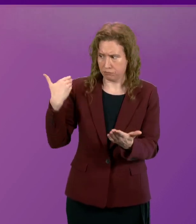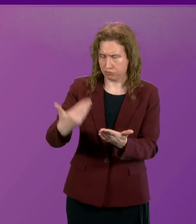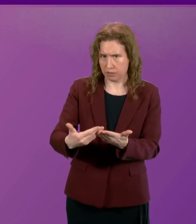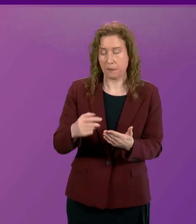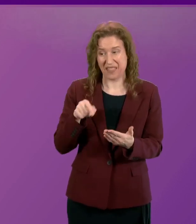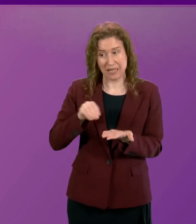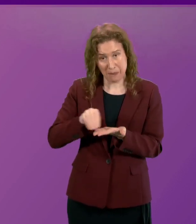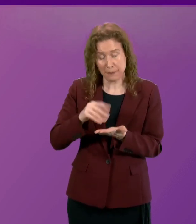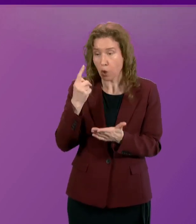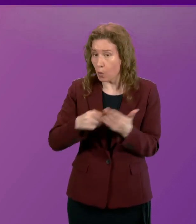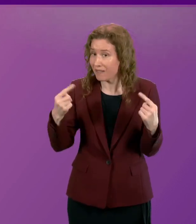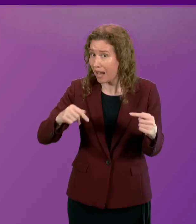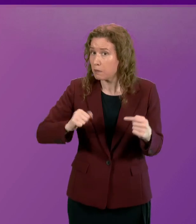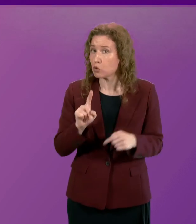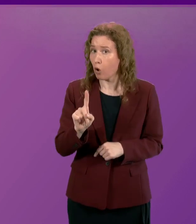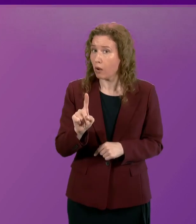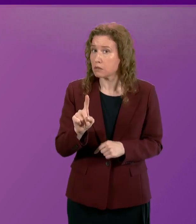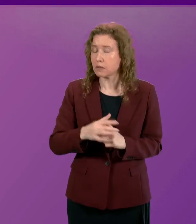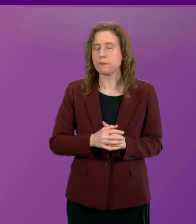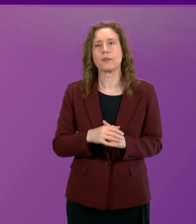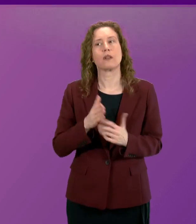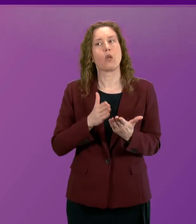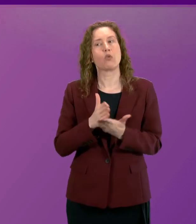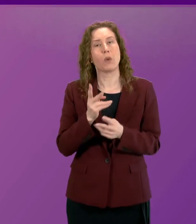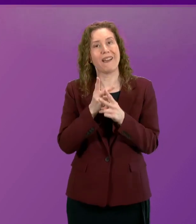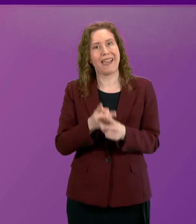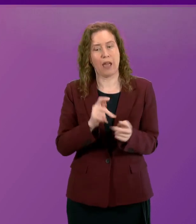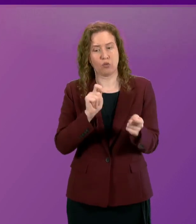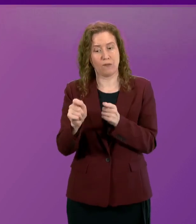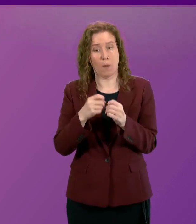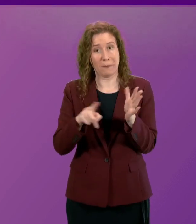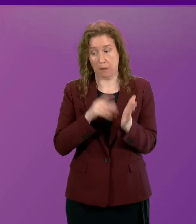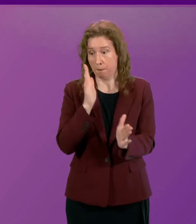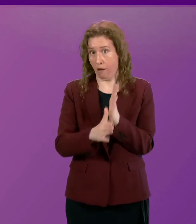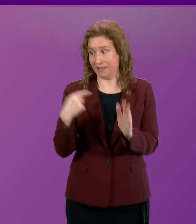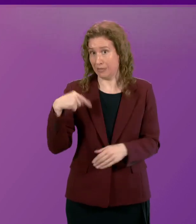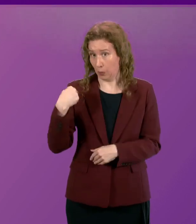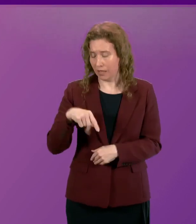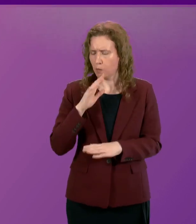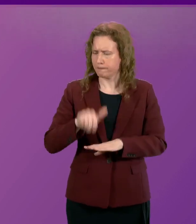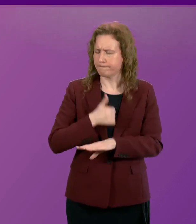that is only available here in Scotland—with more than £330 million in payments to date. Through the Care Reform Bill, which was passed this week, we will establish a right to breaks